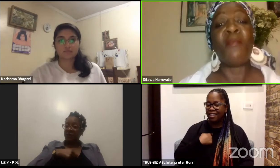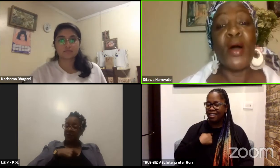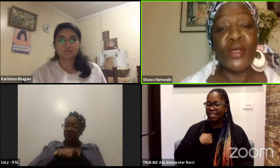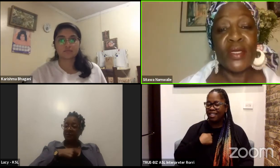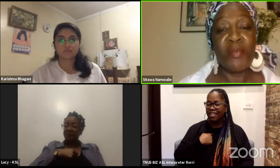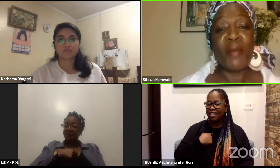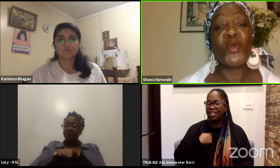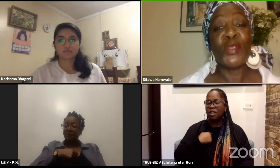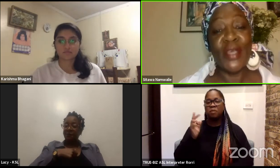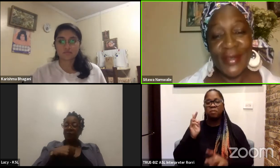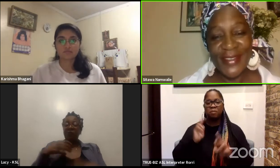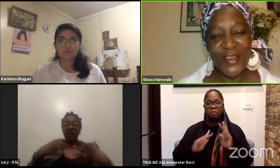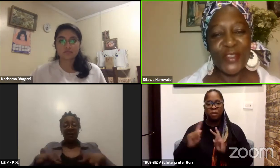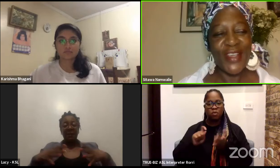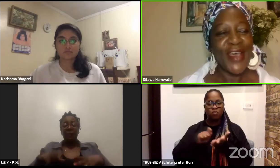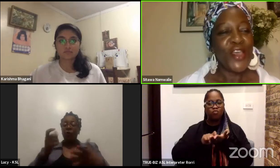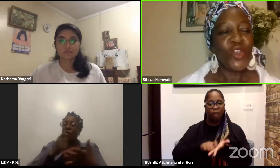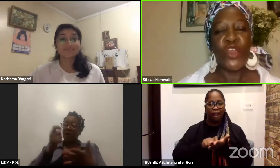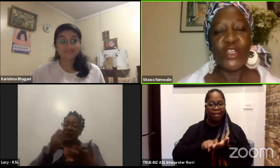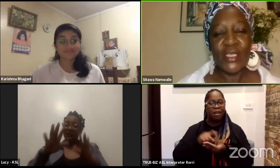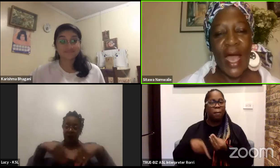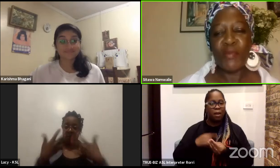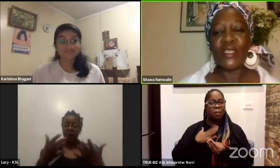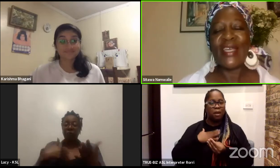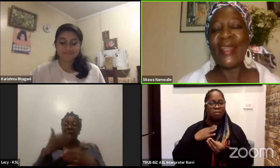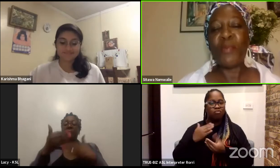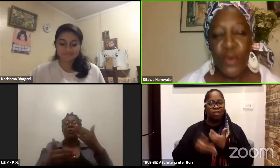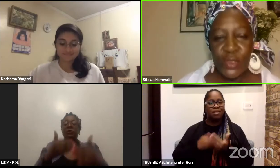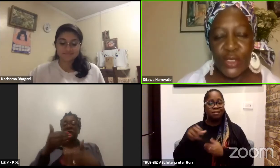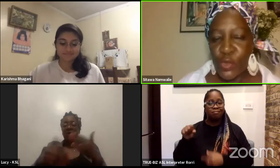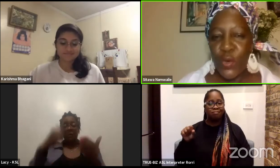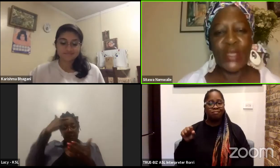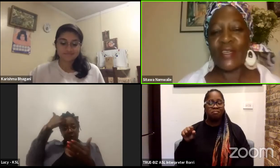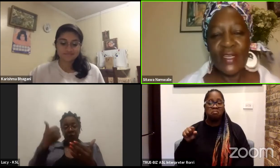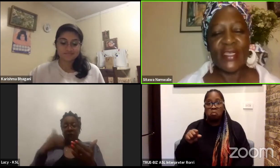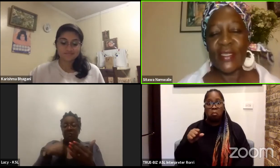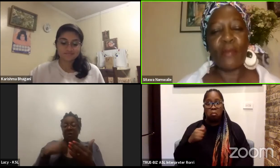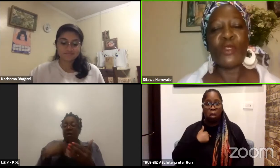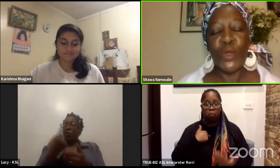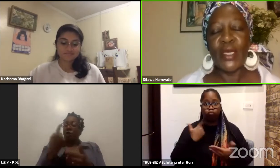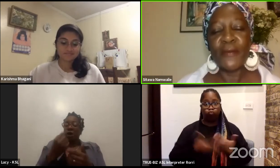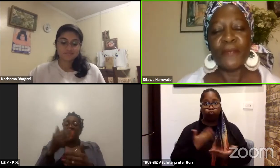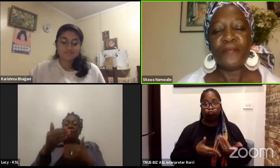about my process 'cause I'm just in the process, doing whatever it is that I'm doing.